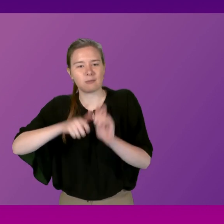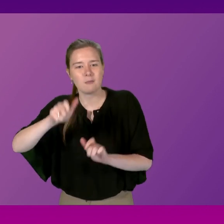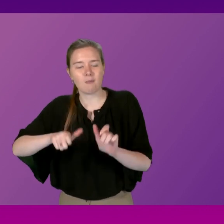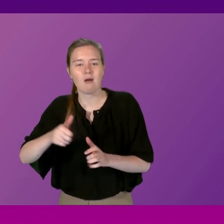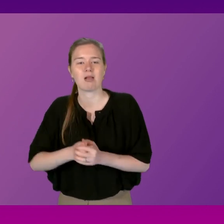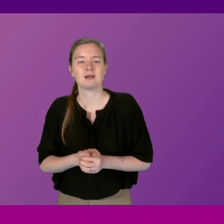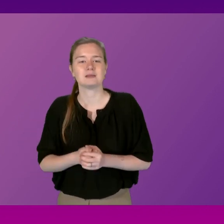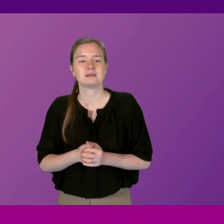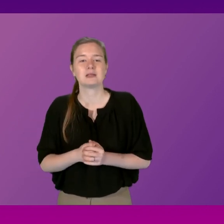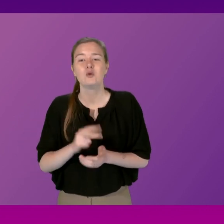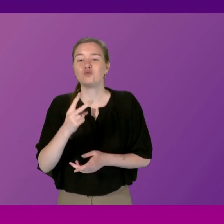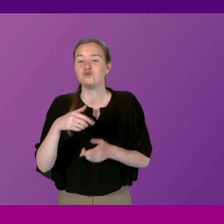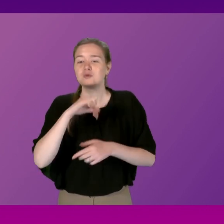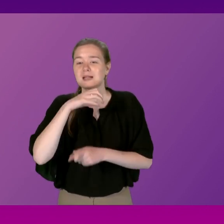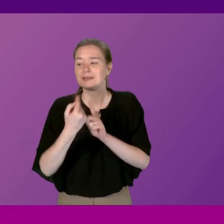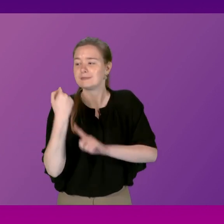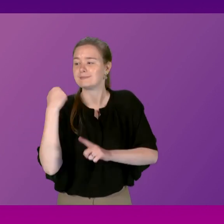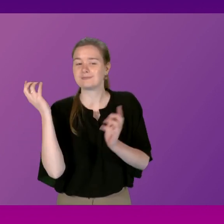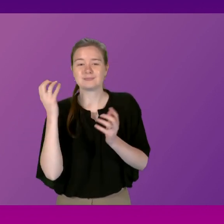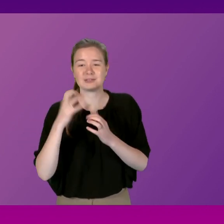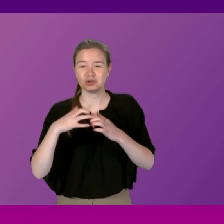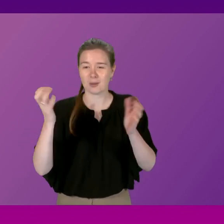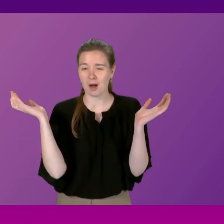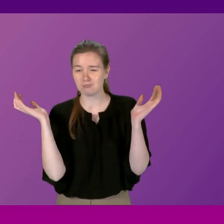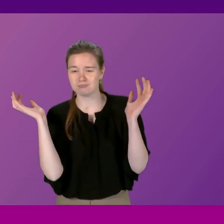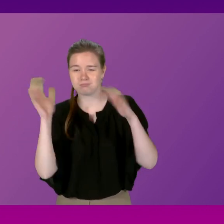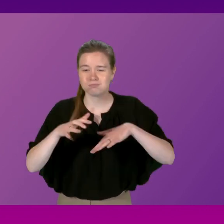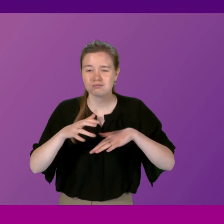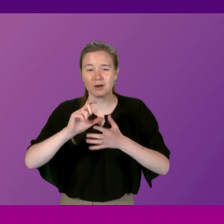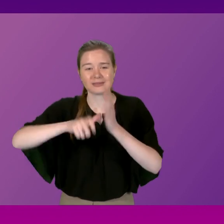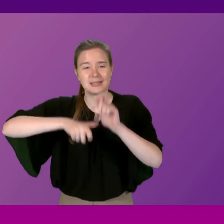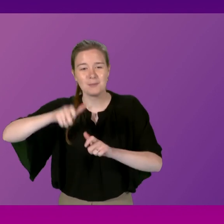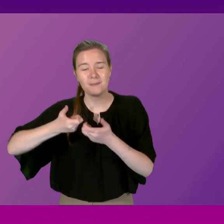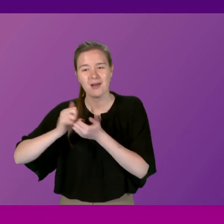Just two Saturdays ago, this chamber was full of disabled people and our allies for the